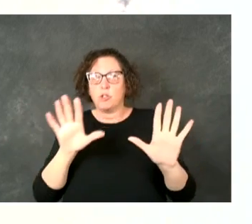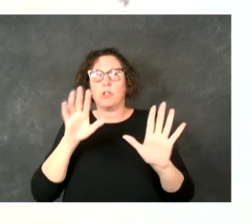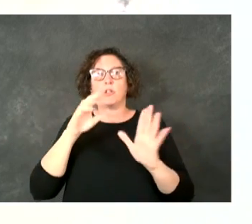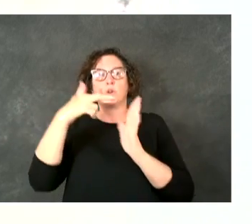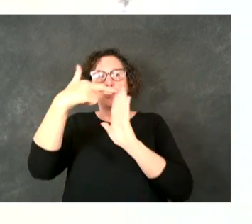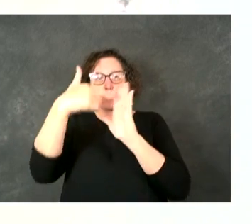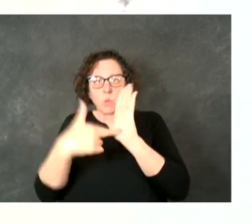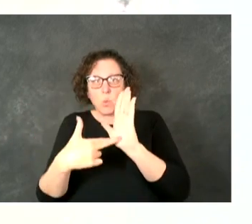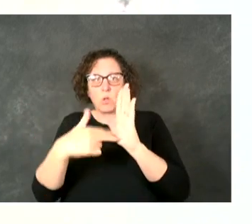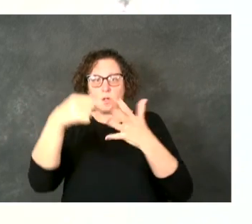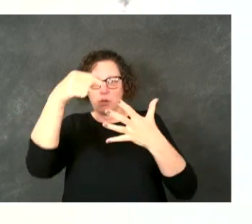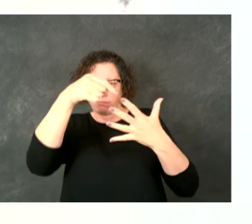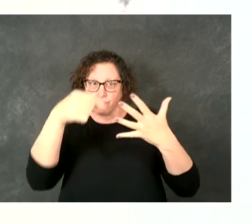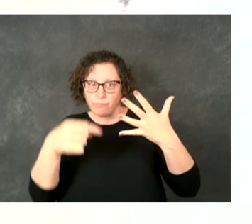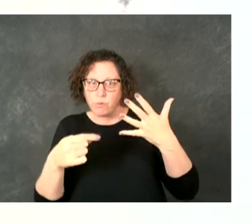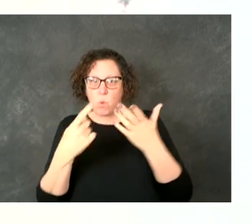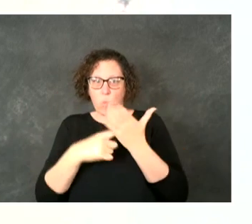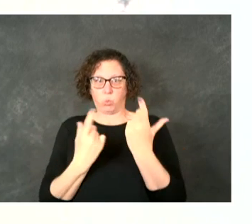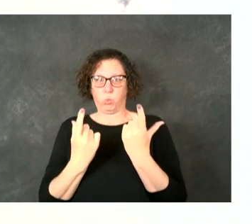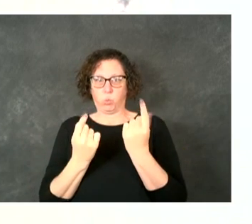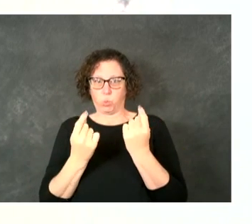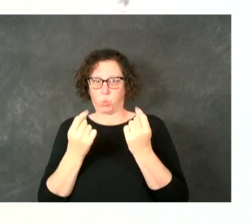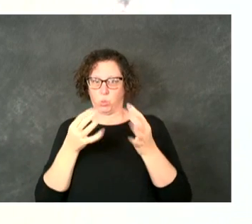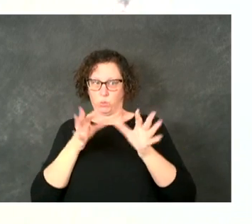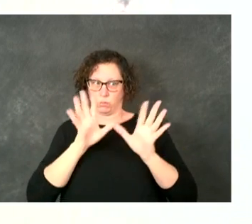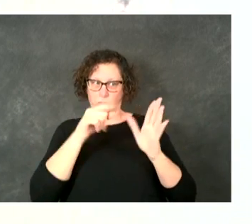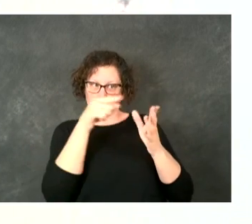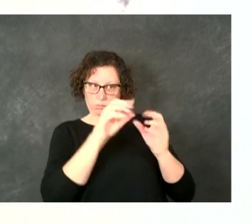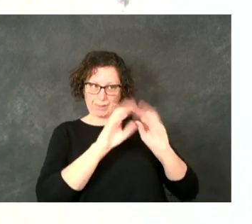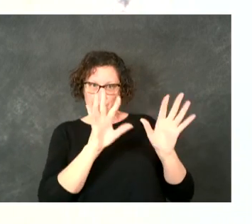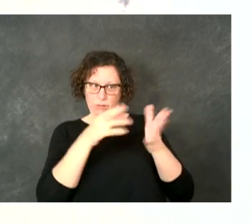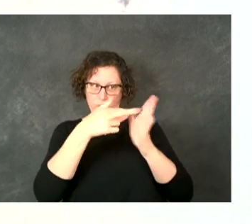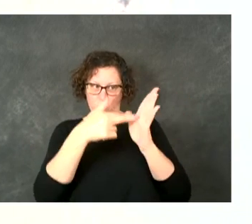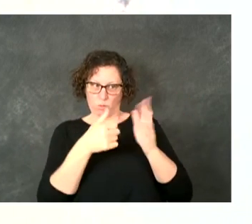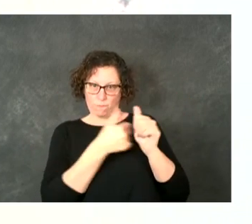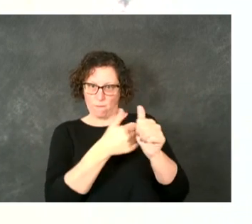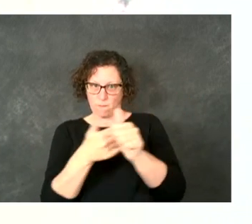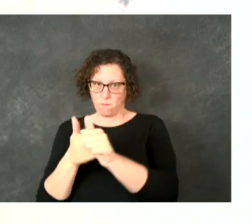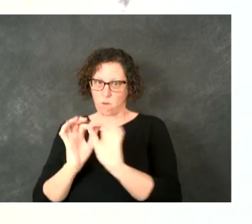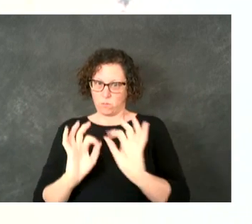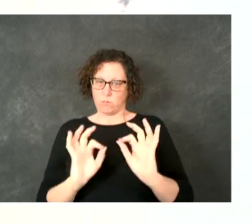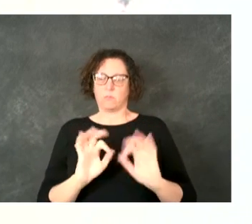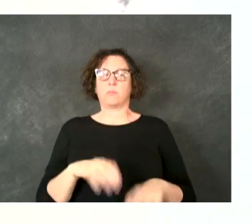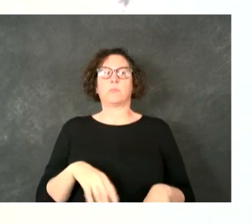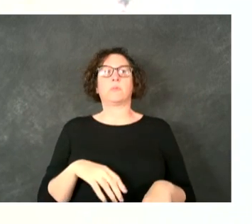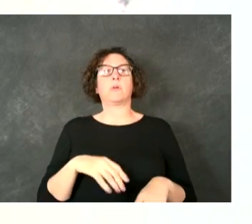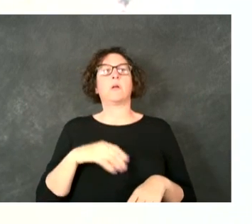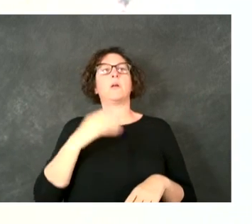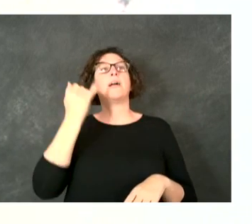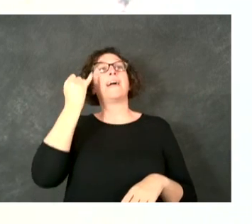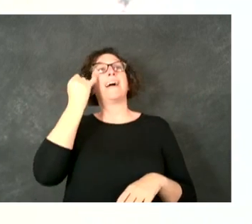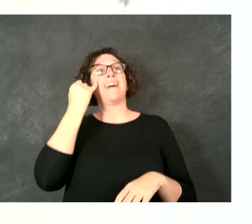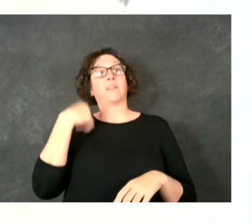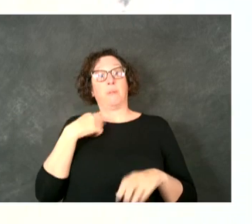ROPVIDE CLEAR